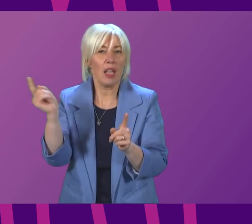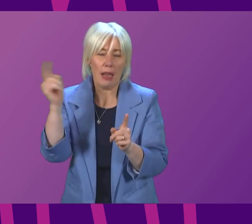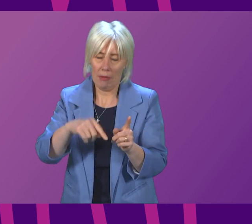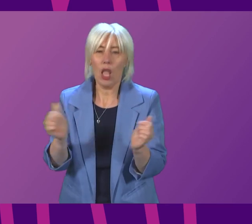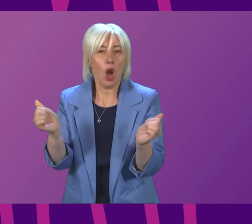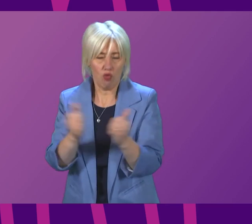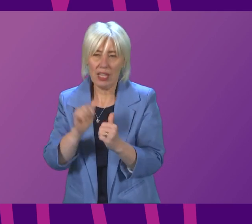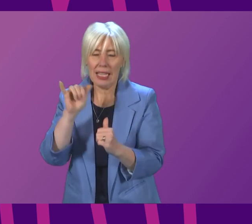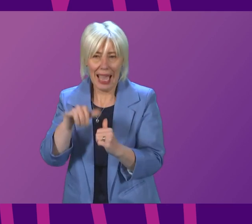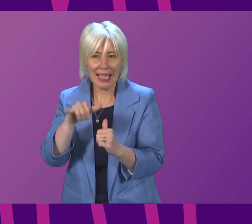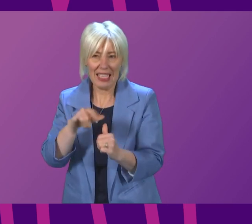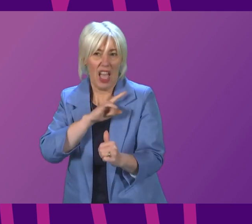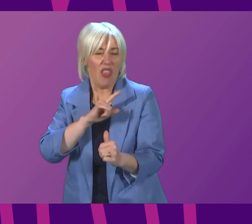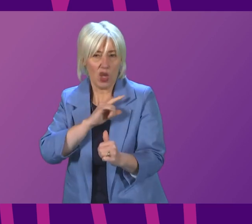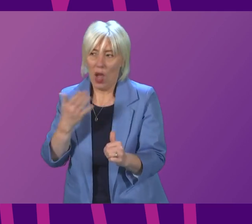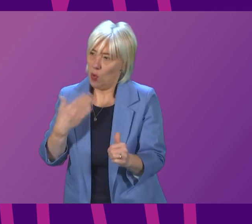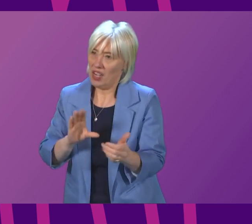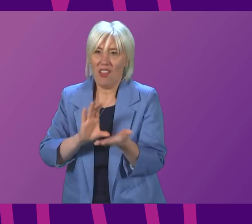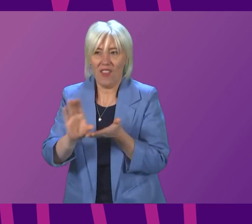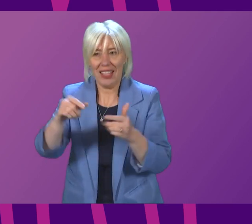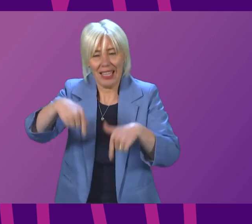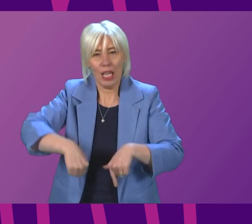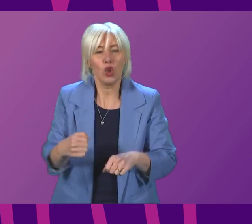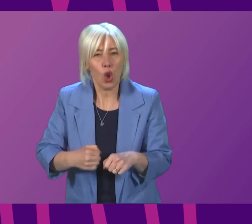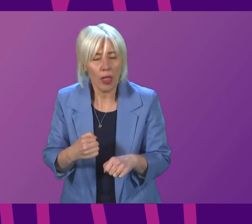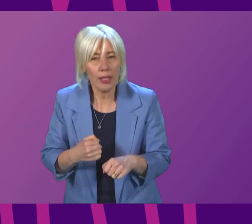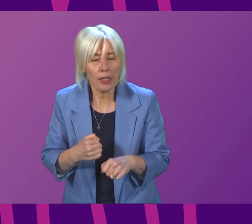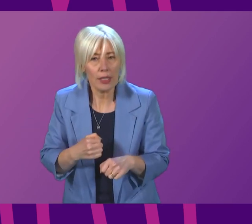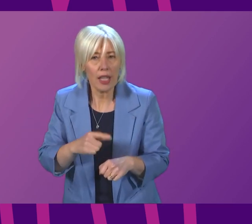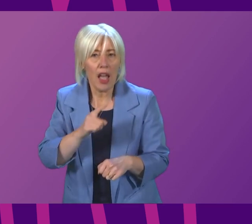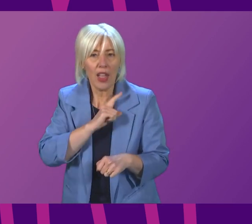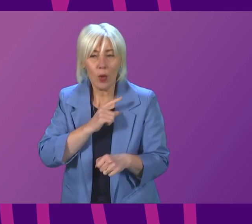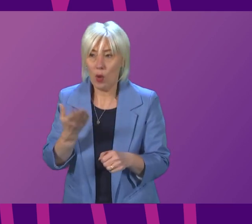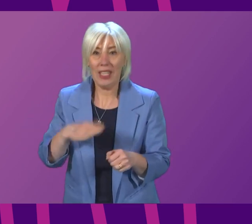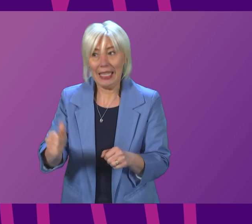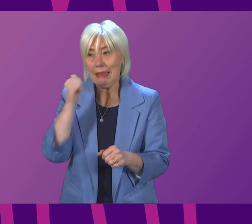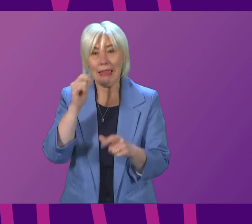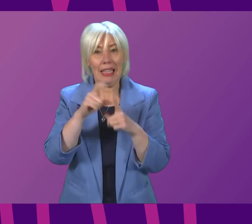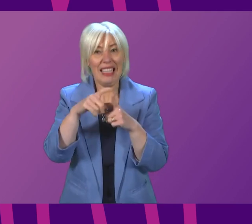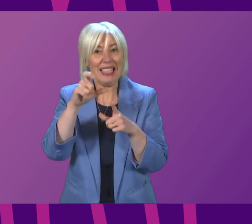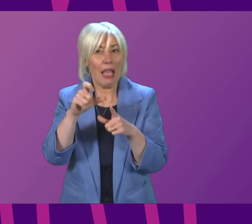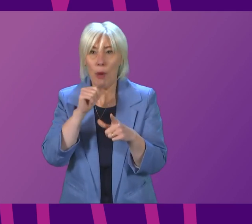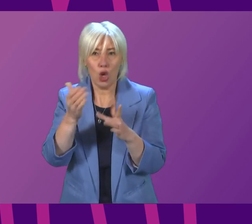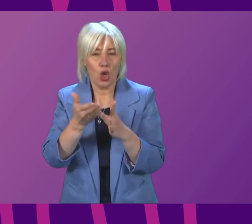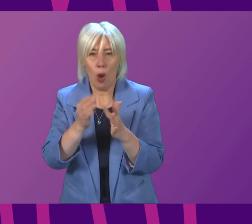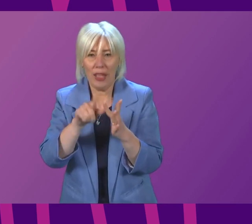That is why funding is required here in Scotland, and that is why it was required in December, not the middle of January.